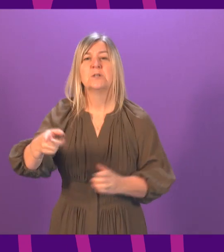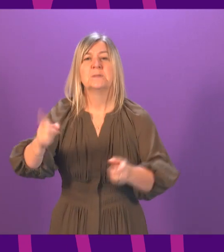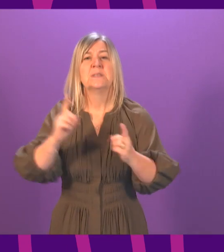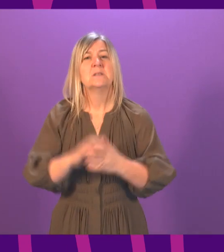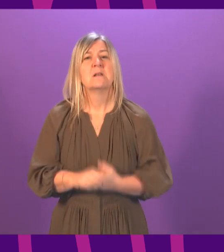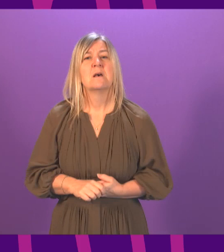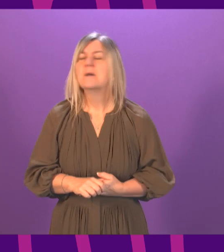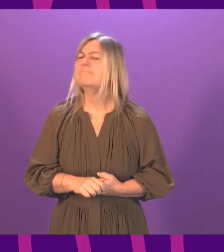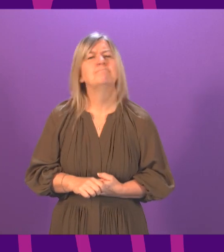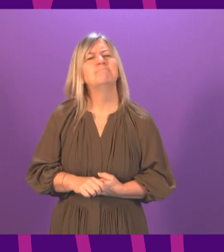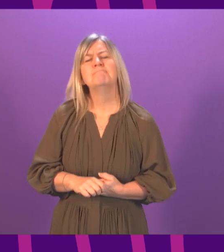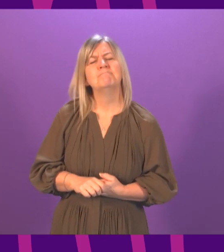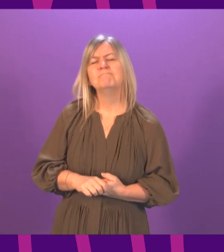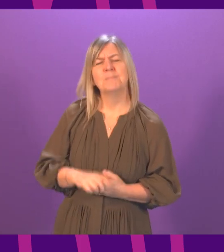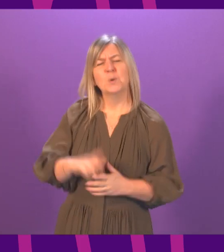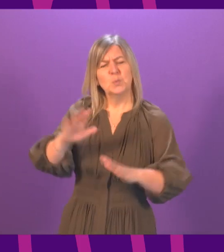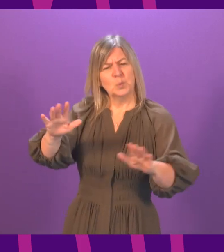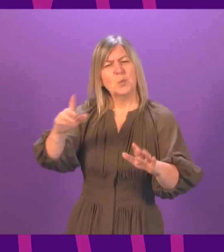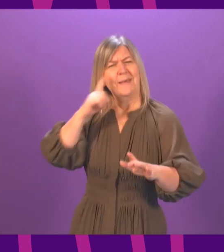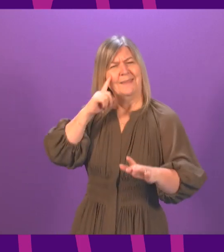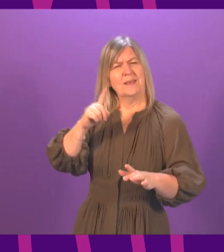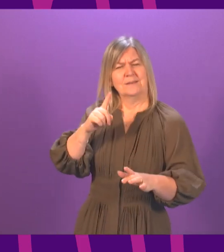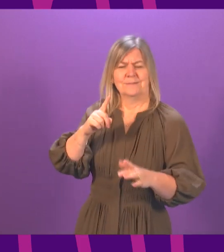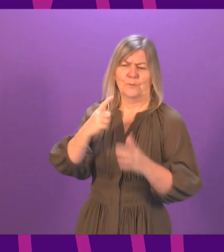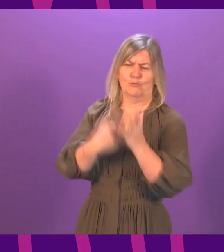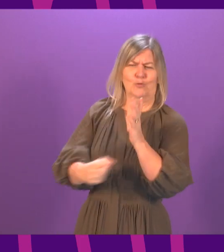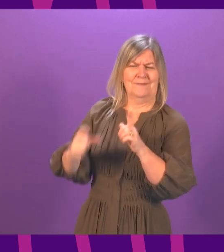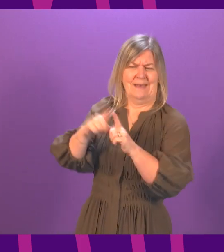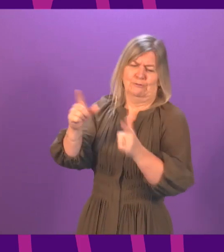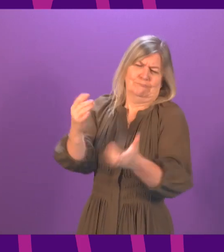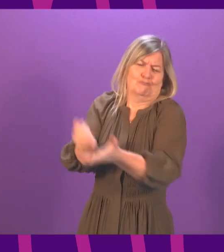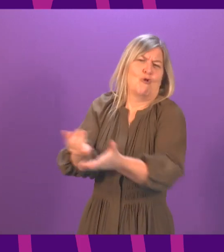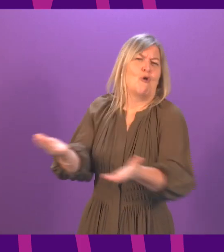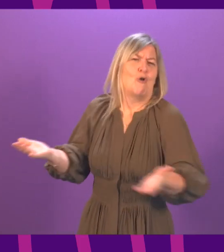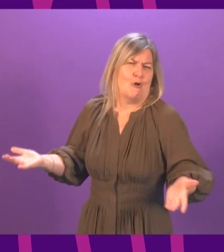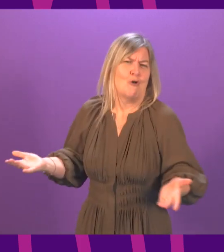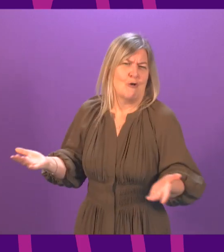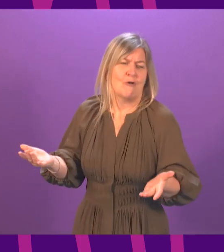again, mischaracterising the position, to some extent. I make no apology for the